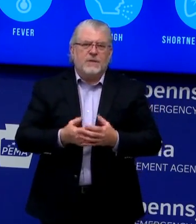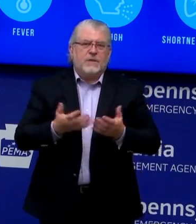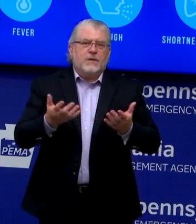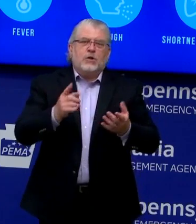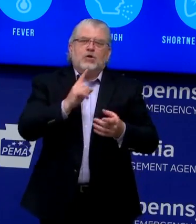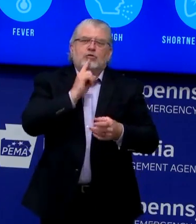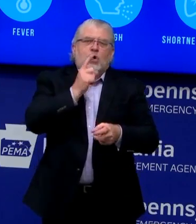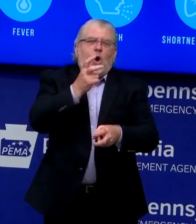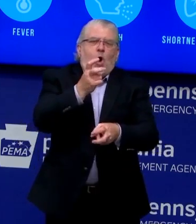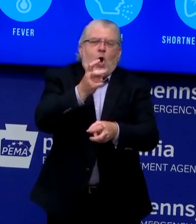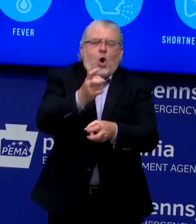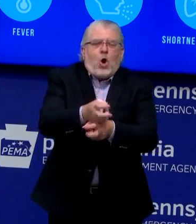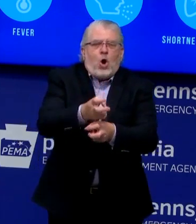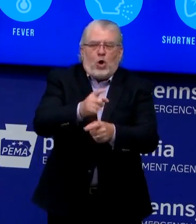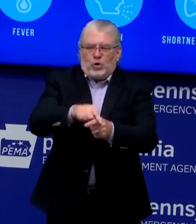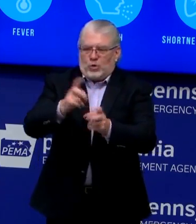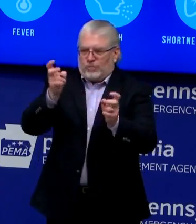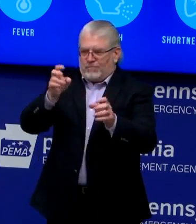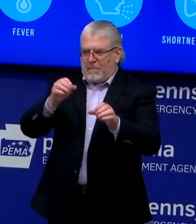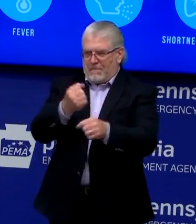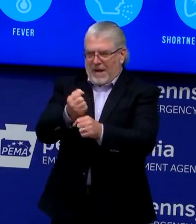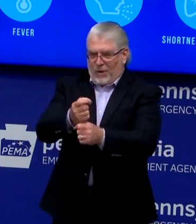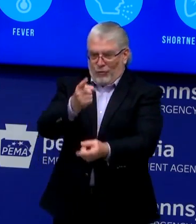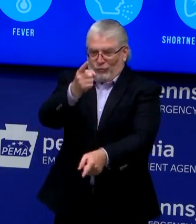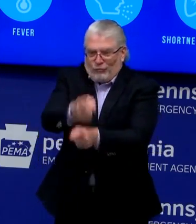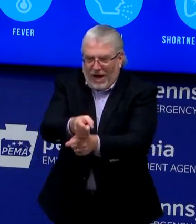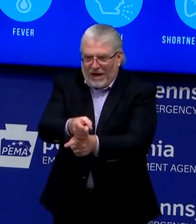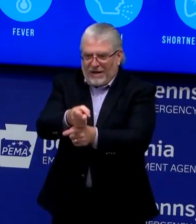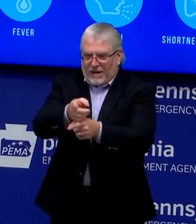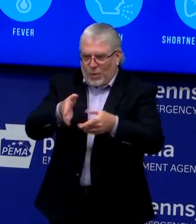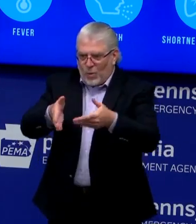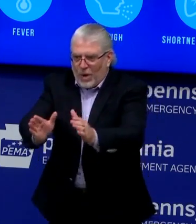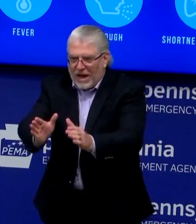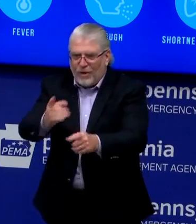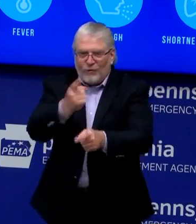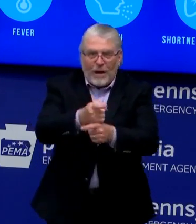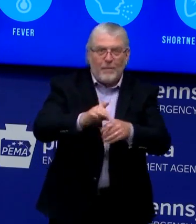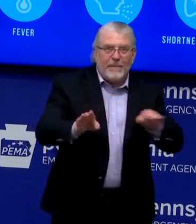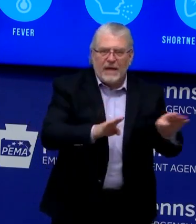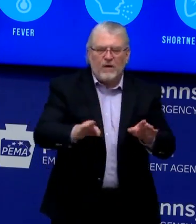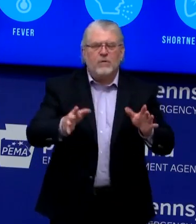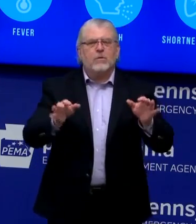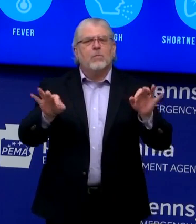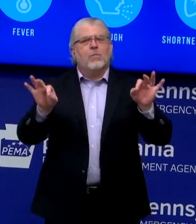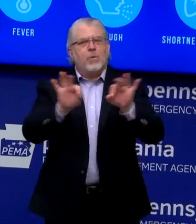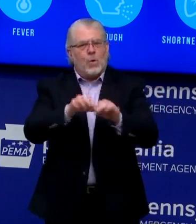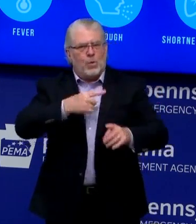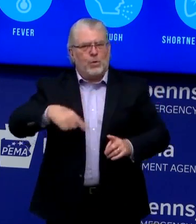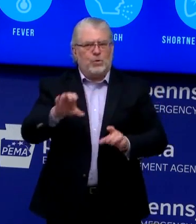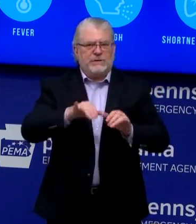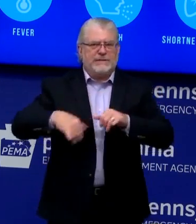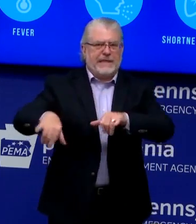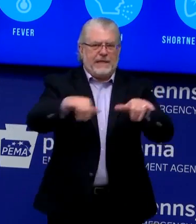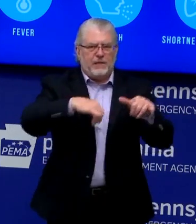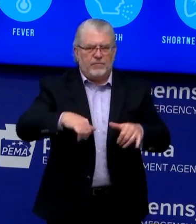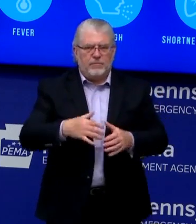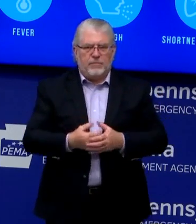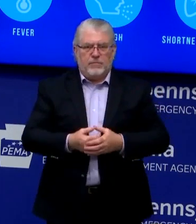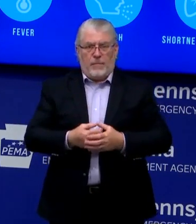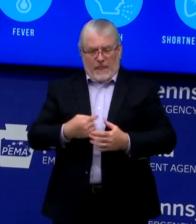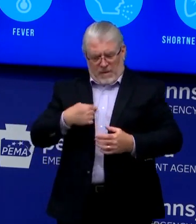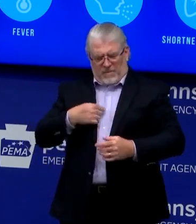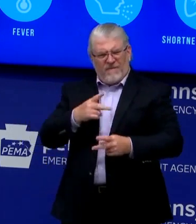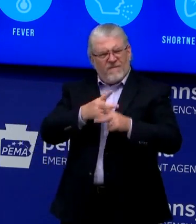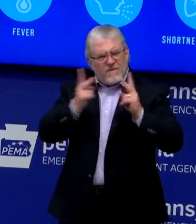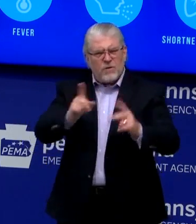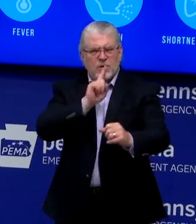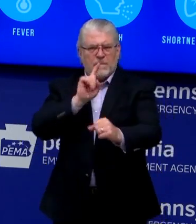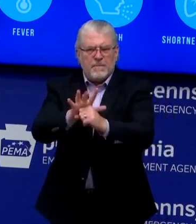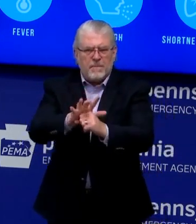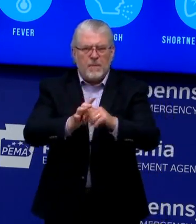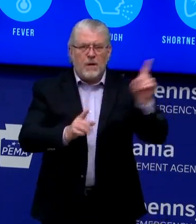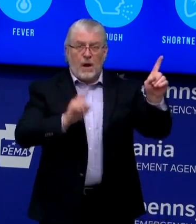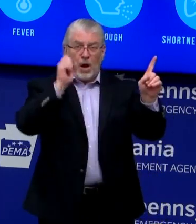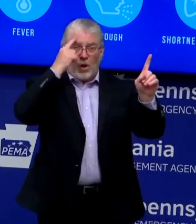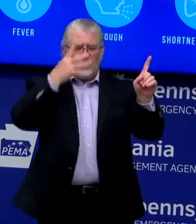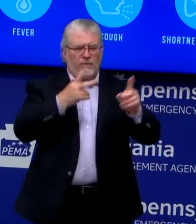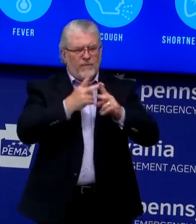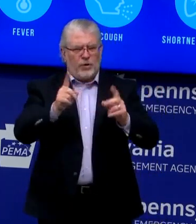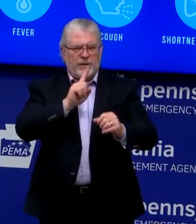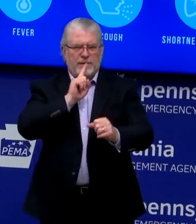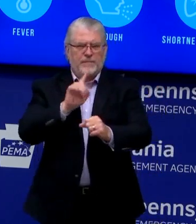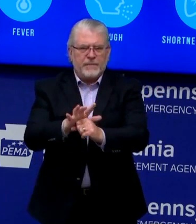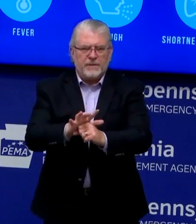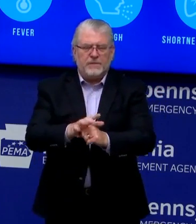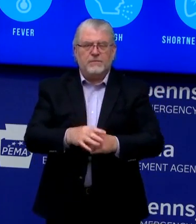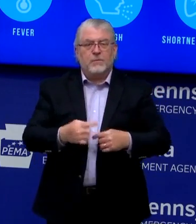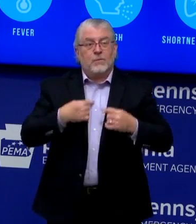SOMETIMES IT'S HARD TO DO THE RIGHT THING AND THE SACRIFICE SEEMS GREATER THAN THE REWARD BUT I AT -- AS COMMITTED AND THE GOVERNOR IS COMMITTED IN THE ADMINISTRATION IS COMMITTED TO